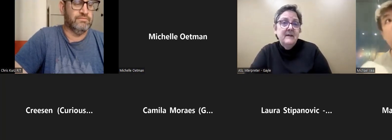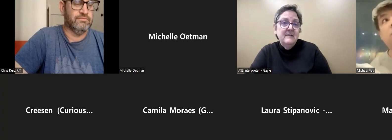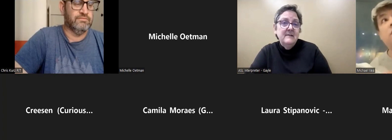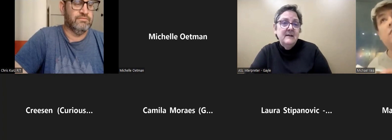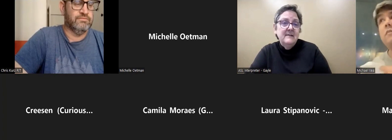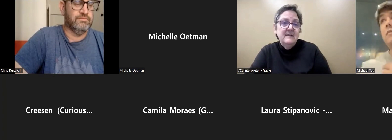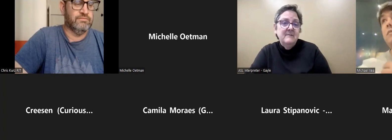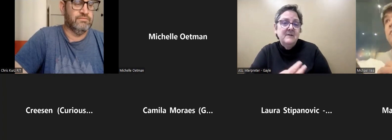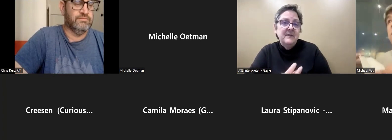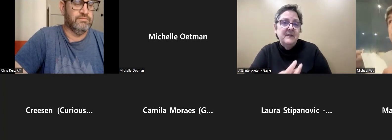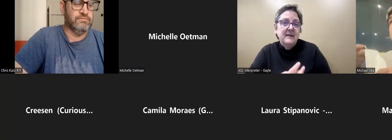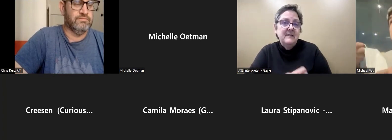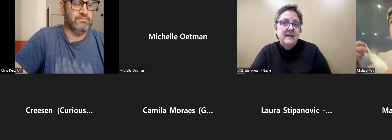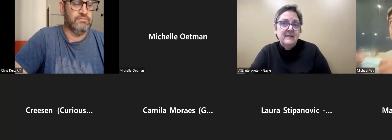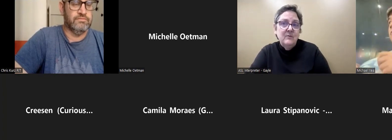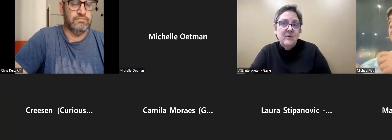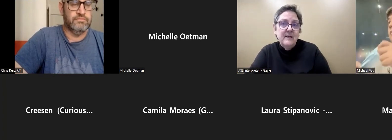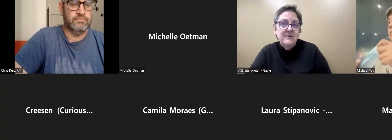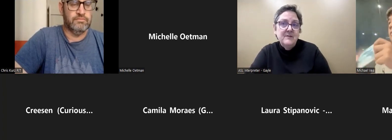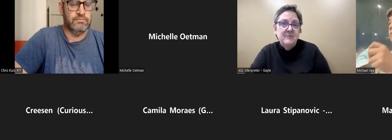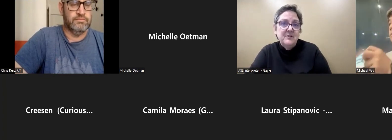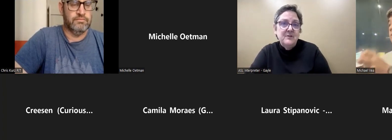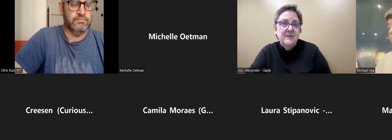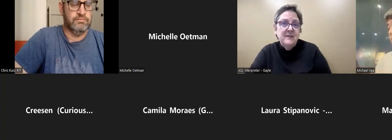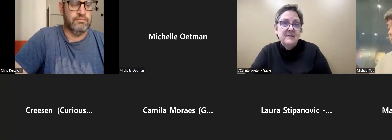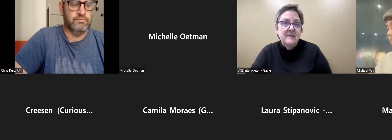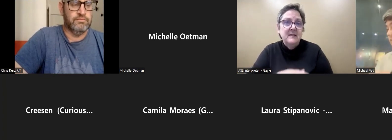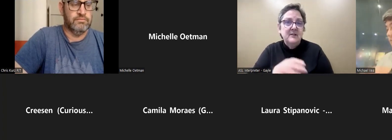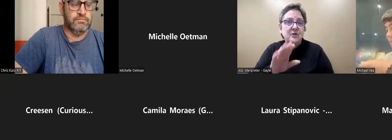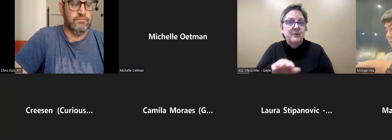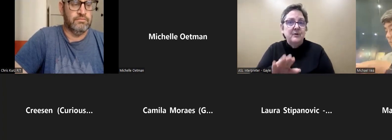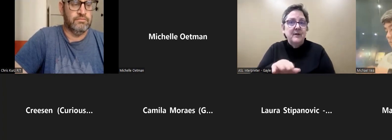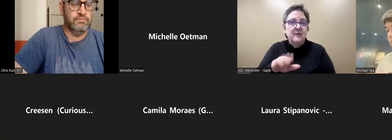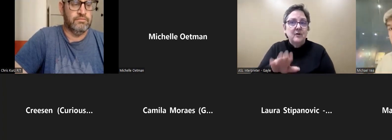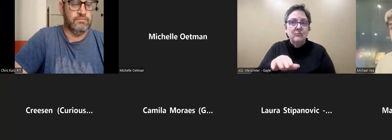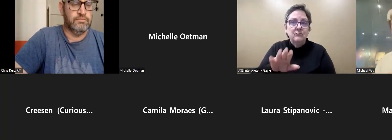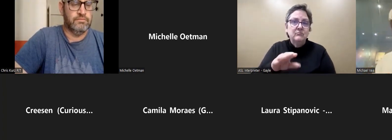He does not seem to be attending right now, so I'm not sure if you can see the interpreter either.